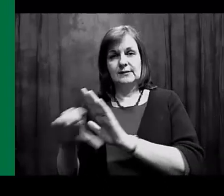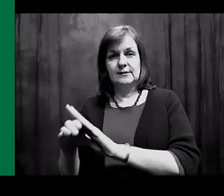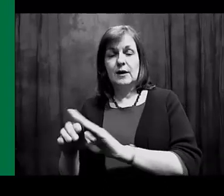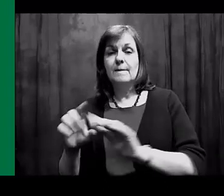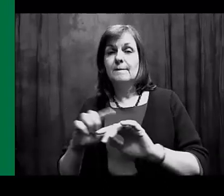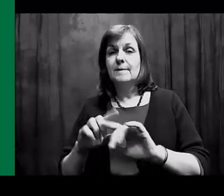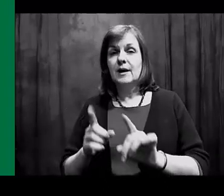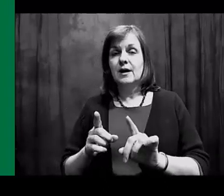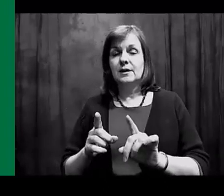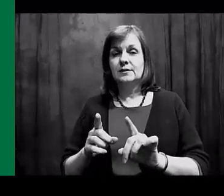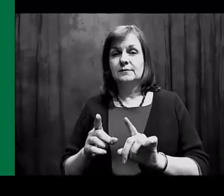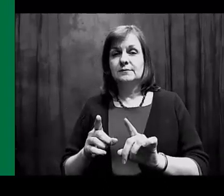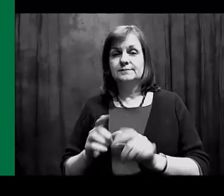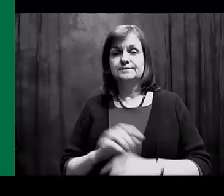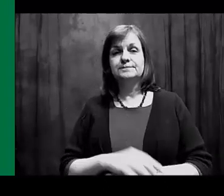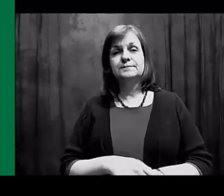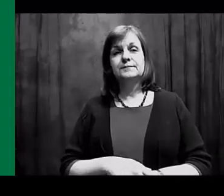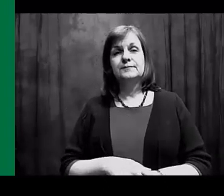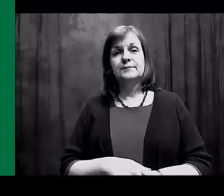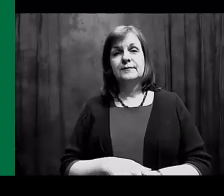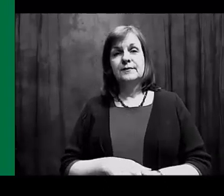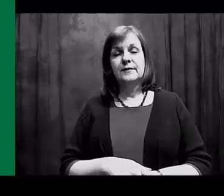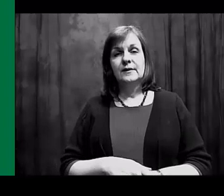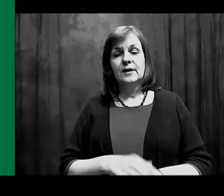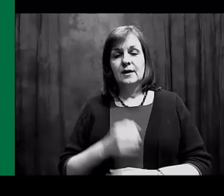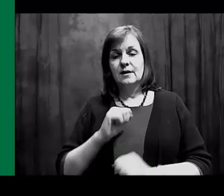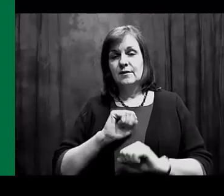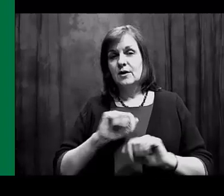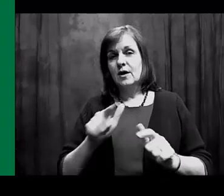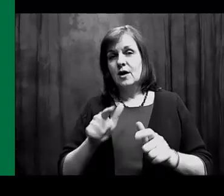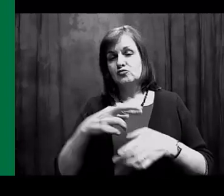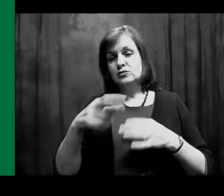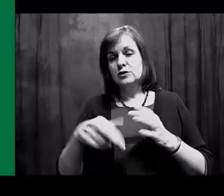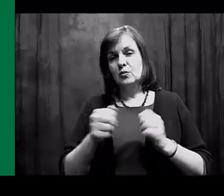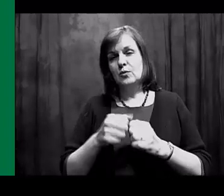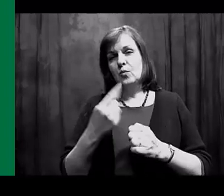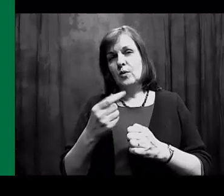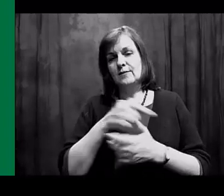but they're all going to show one of these patterns so we're gonna see something